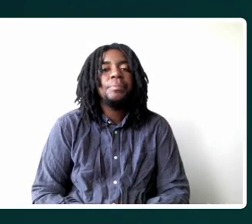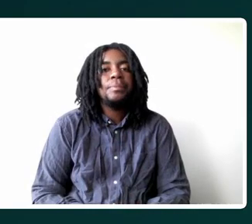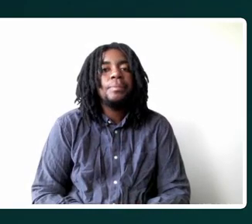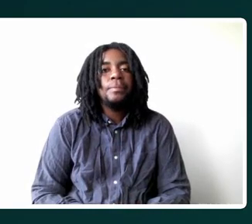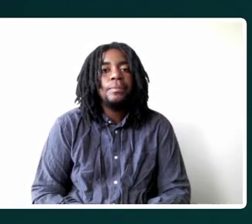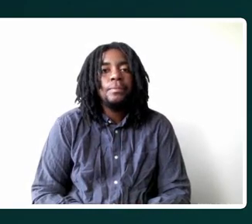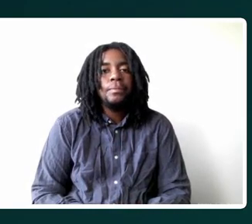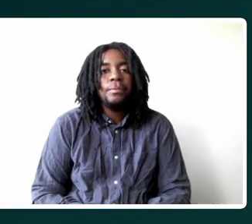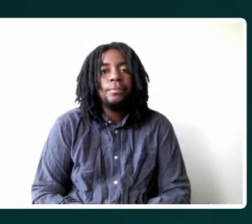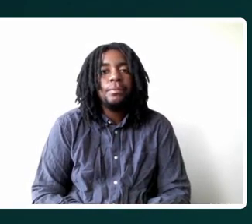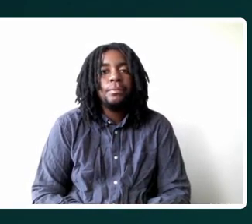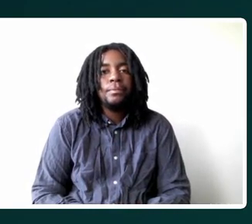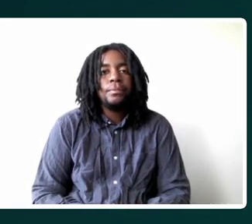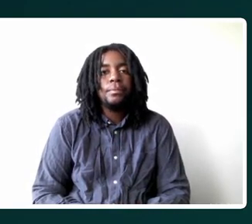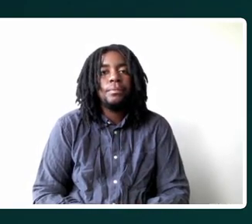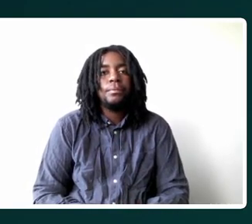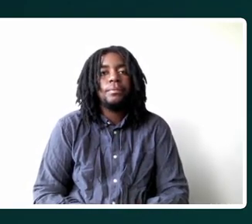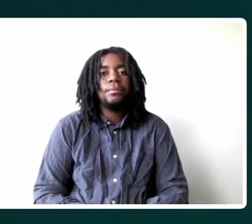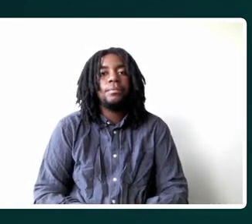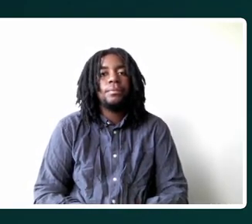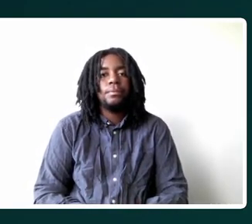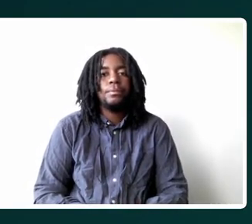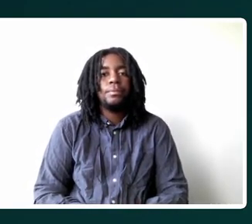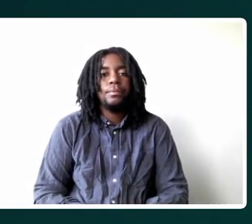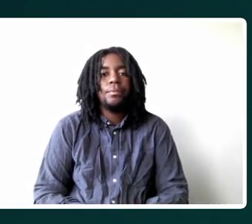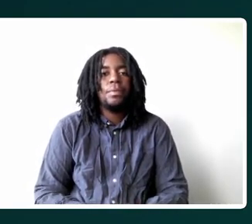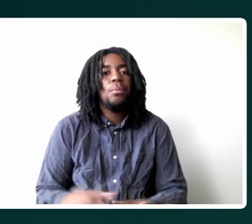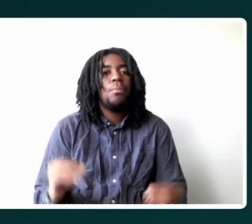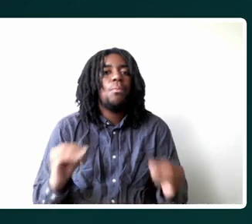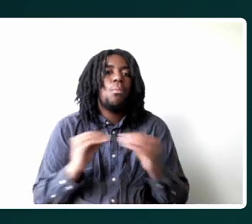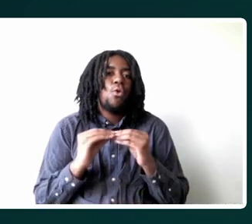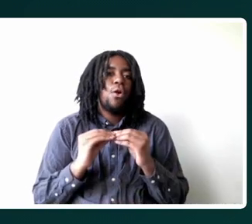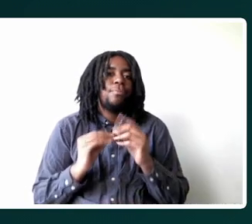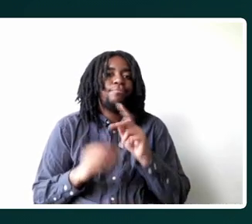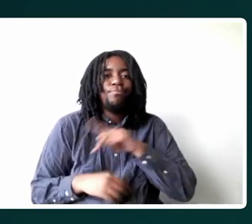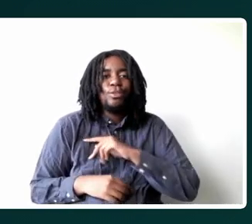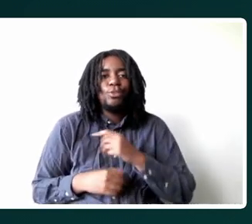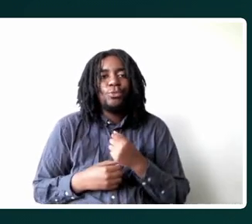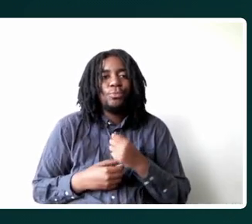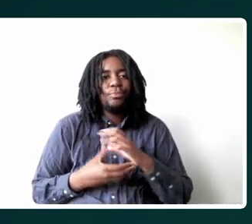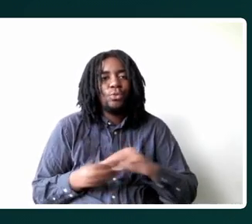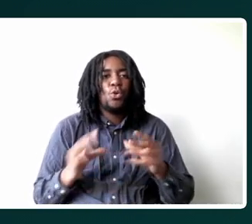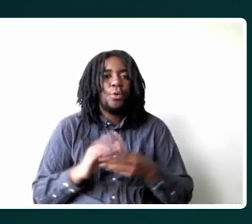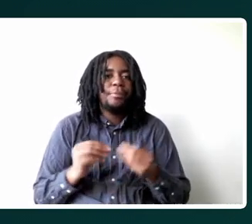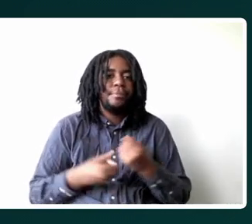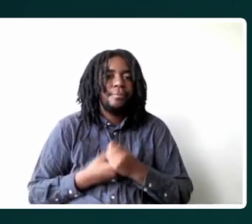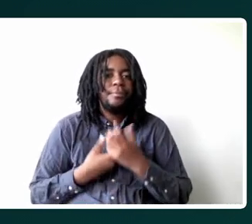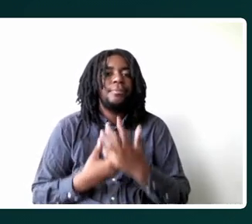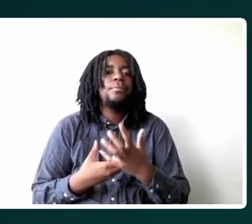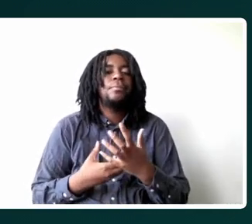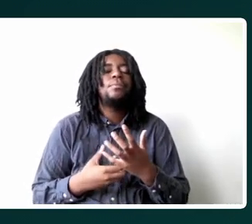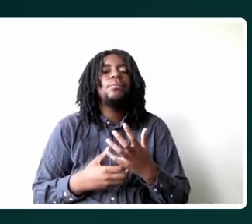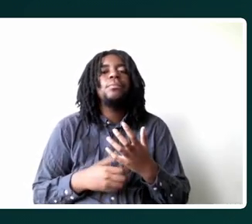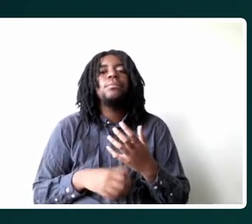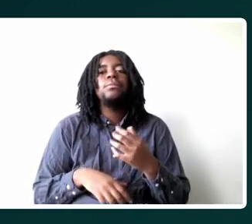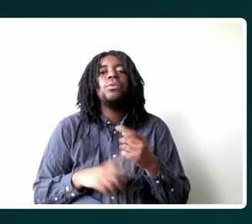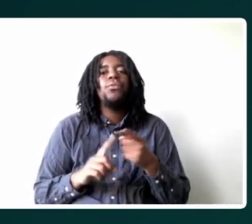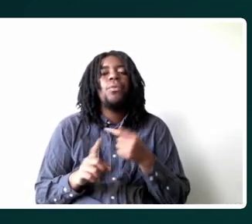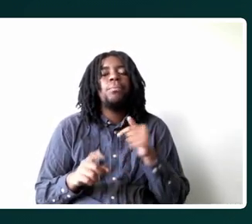A couple of more testimonials I will see and more outcomes from our work. We know that